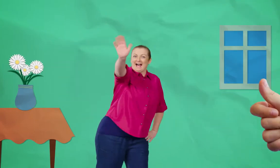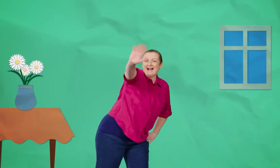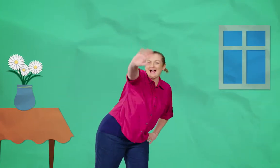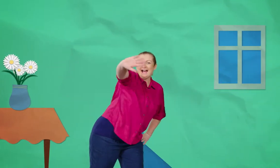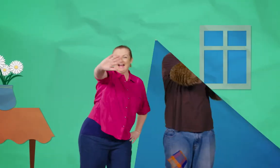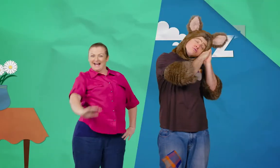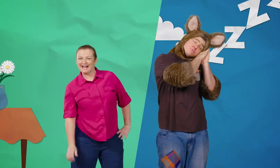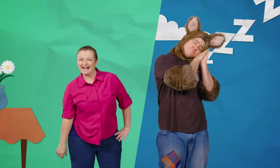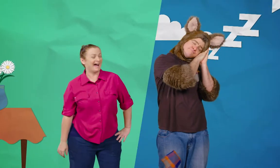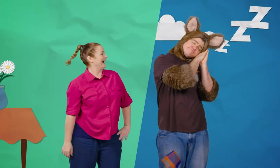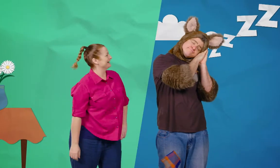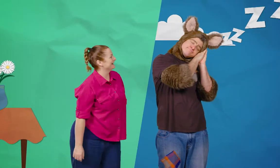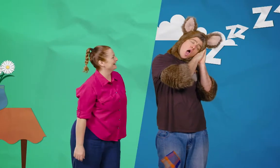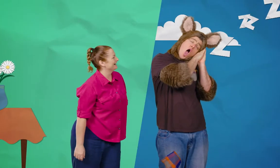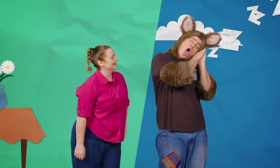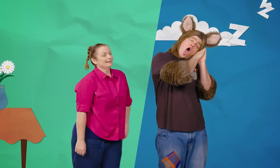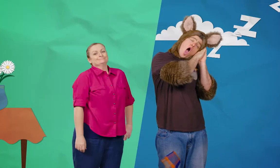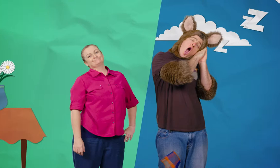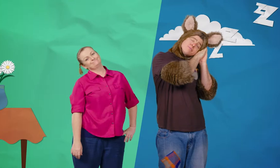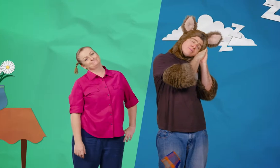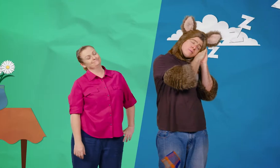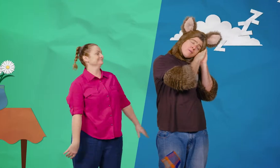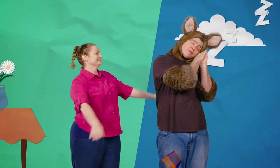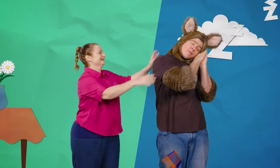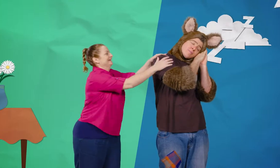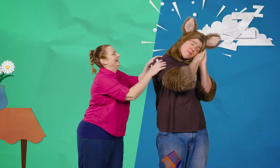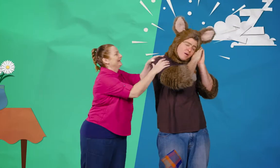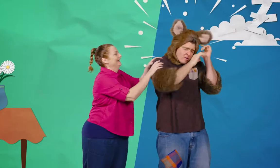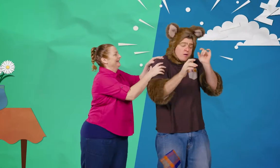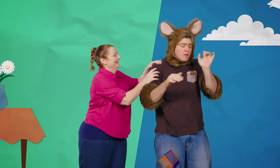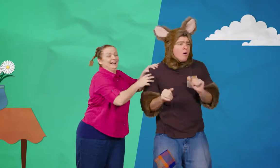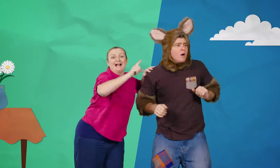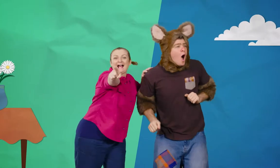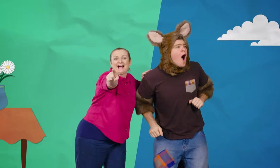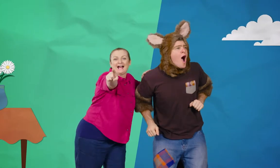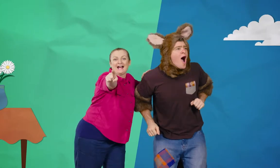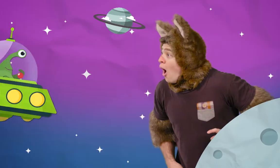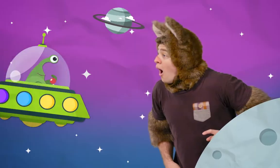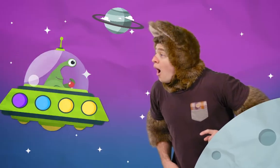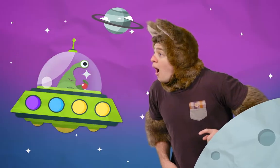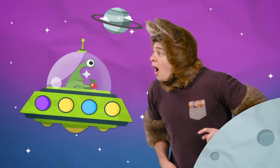Hello. Hmm. Huh? Look! Oh!